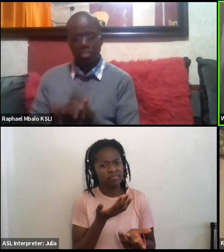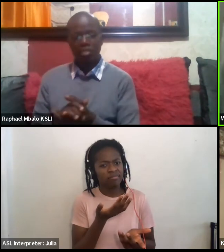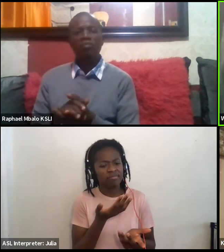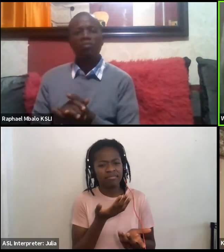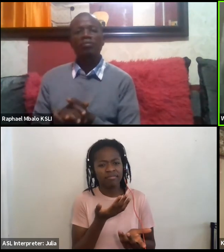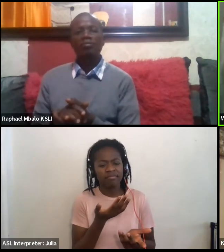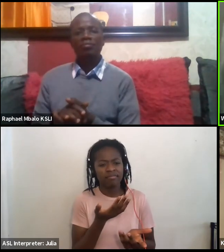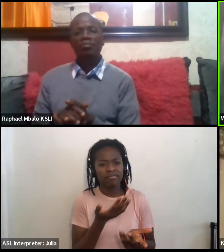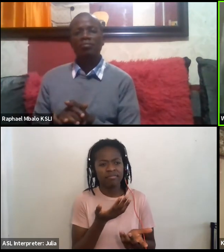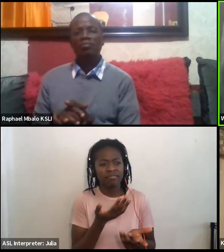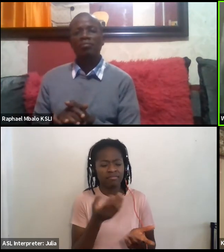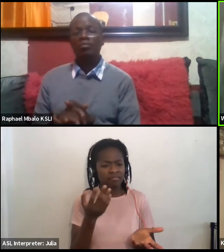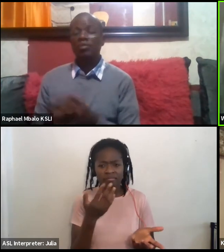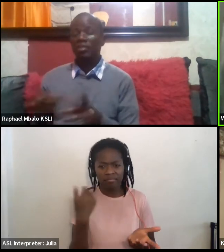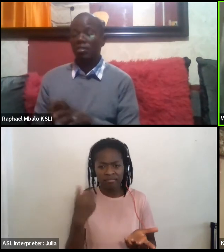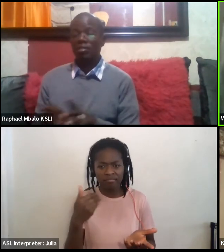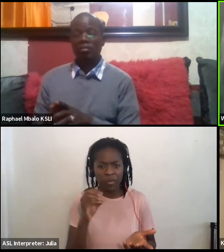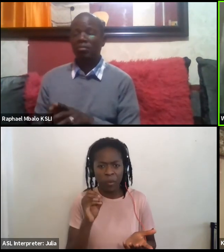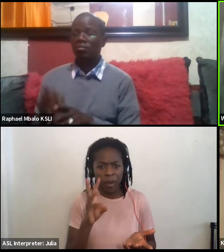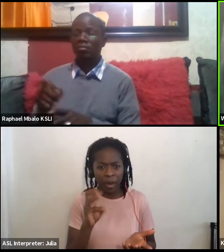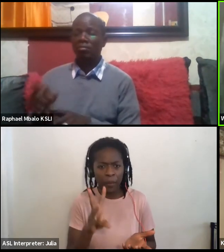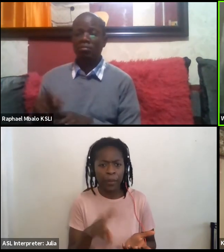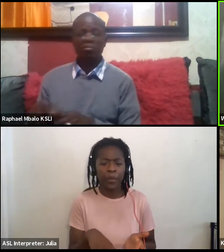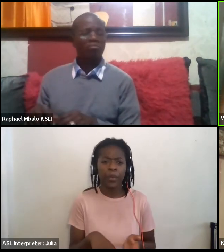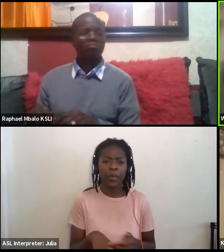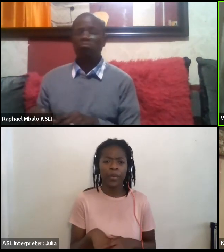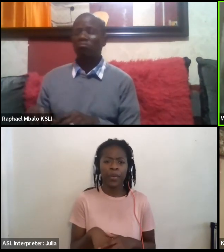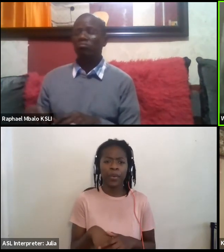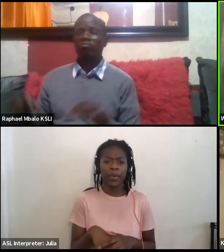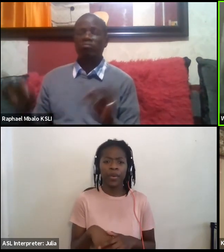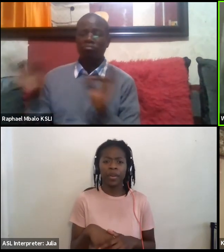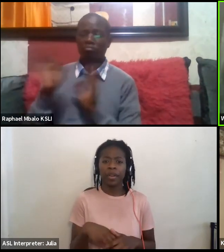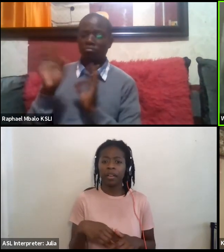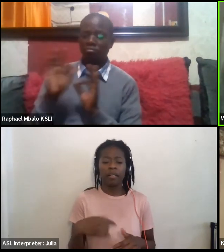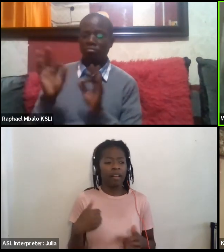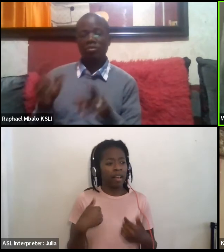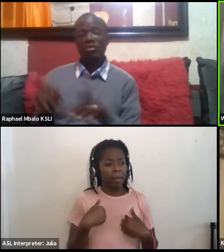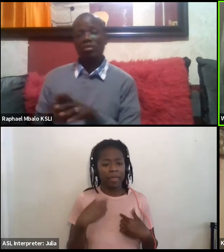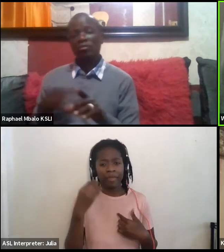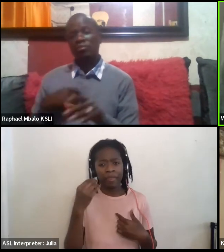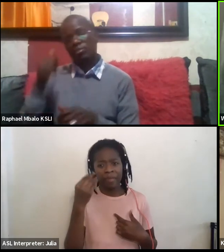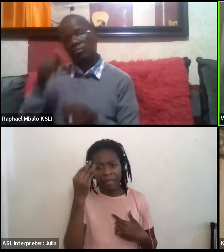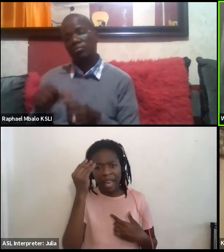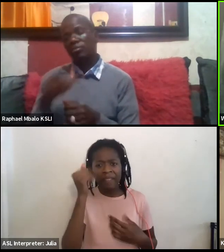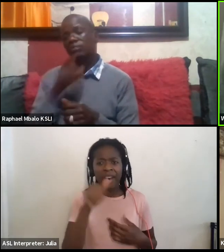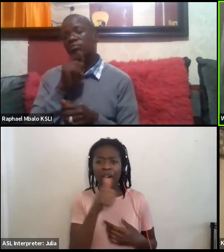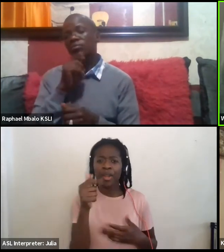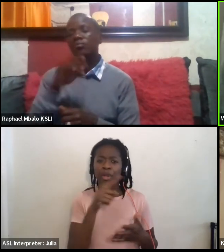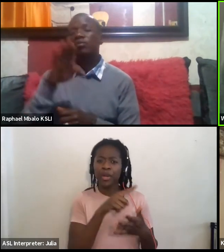And in my head, I'm thinking of Brian Ogola, like any performance of his that you see